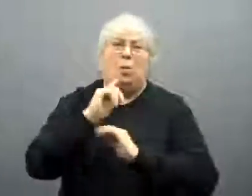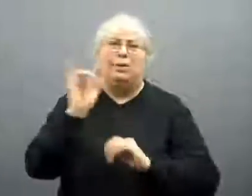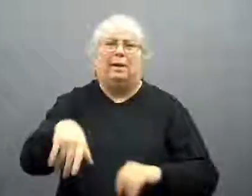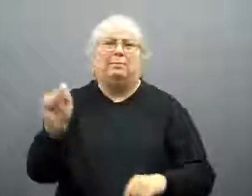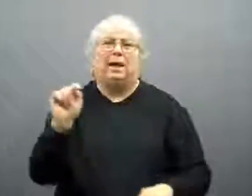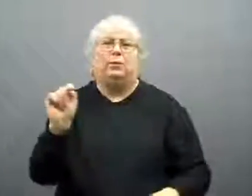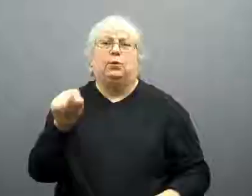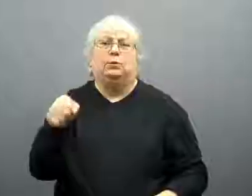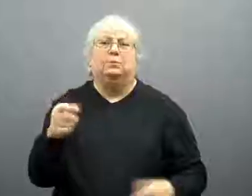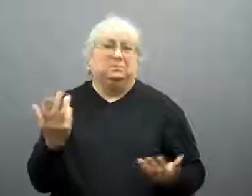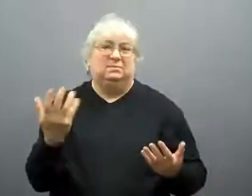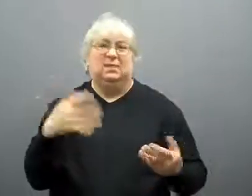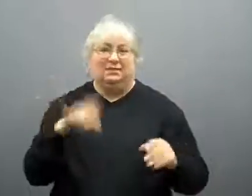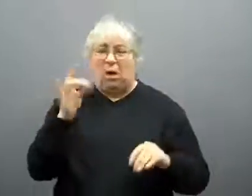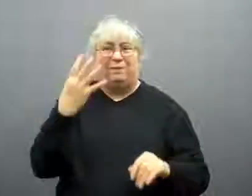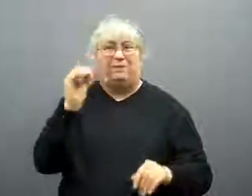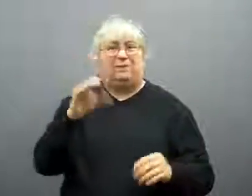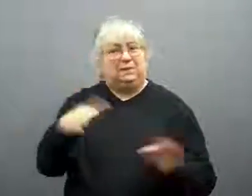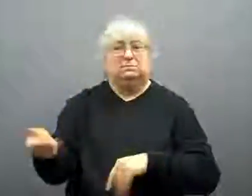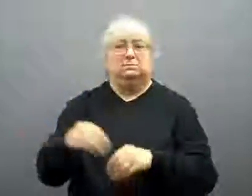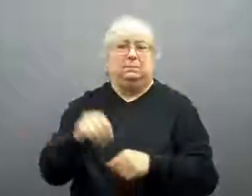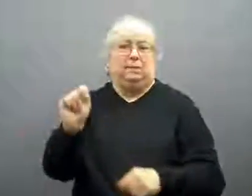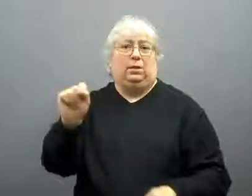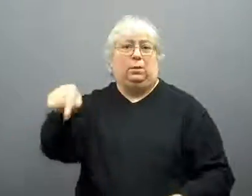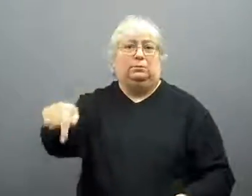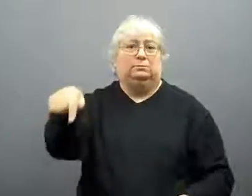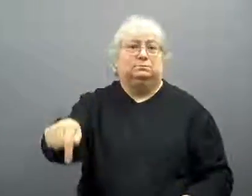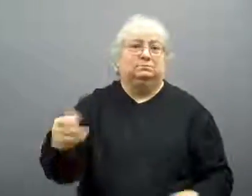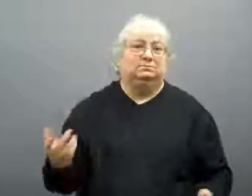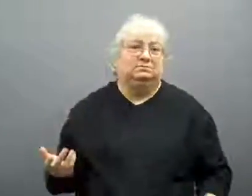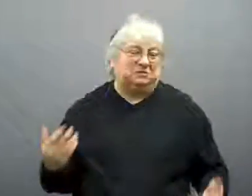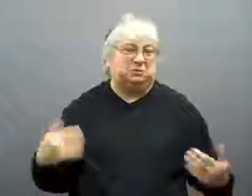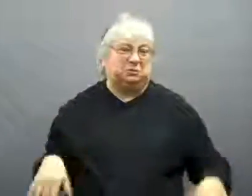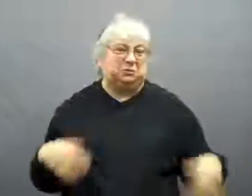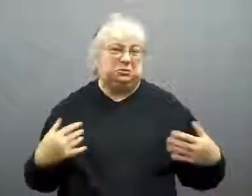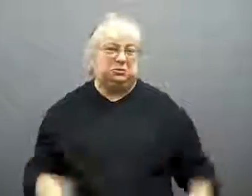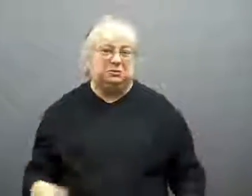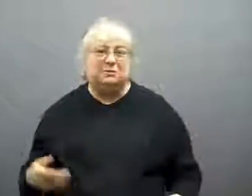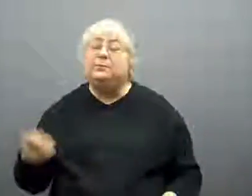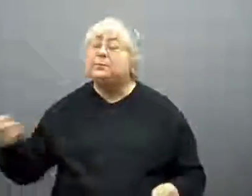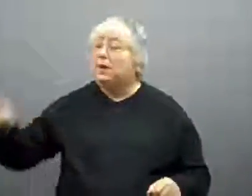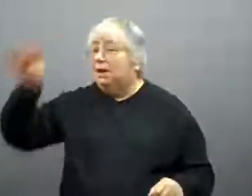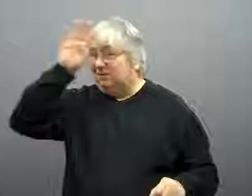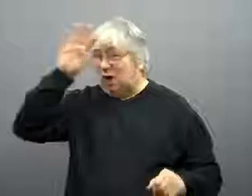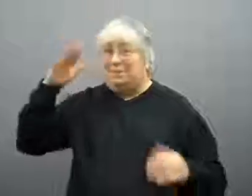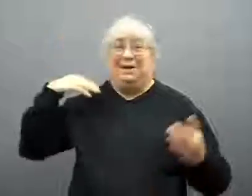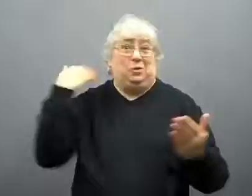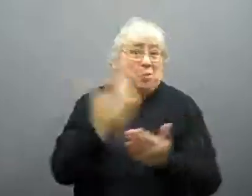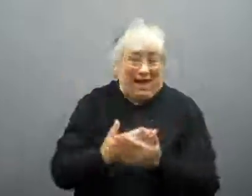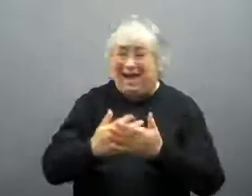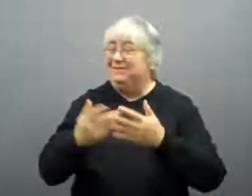It was actually the bathroom. 50 bodies were found there.